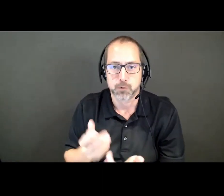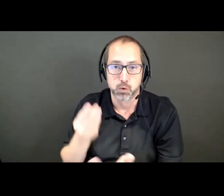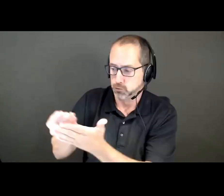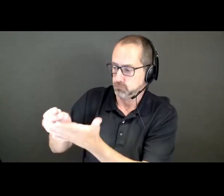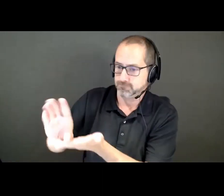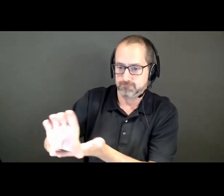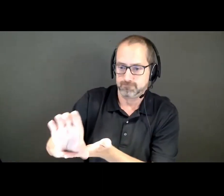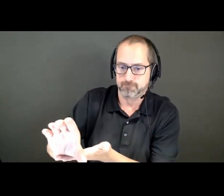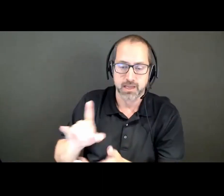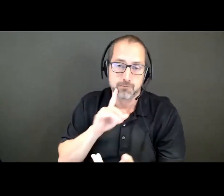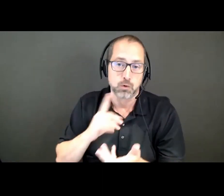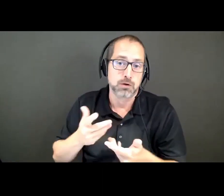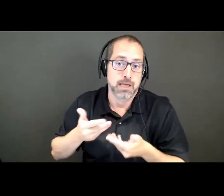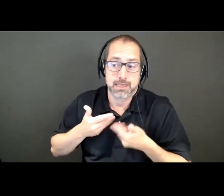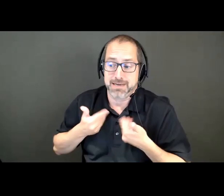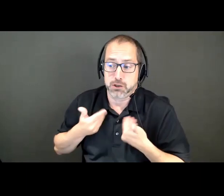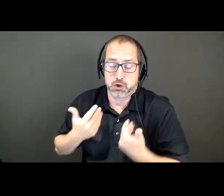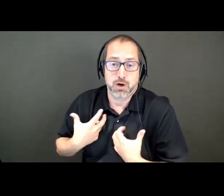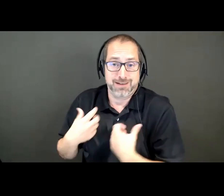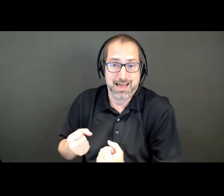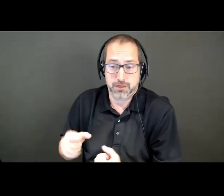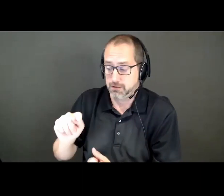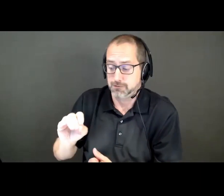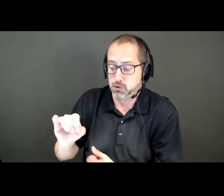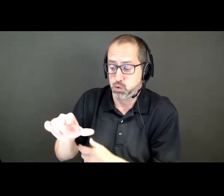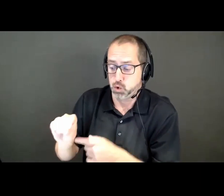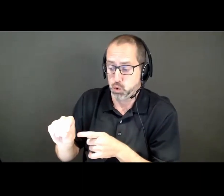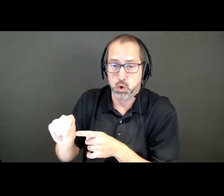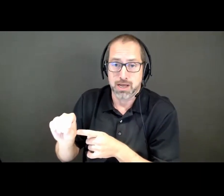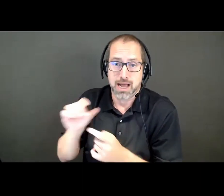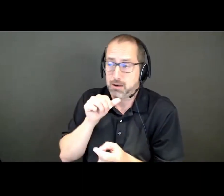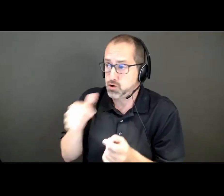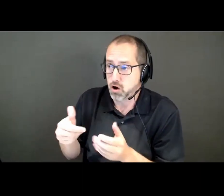of Health of Togo I would not present the results of any survey if then I talked with